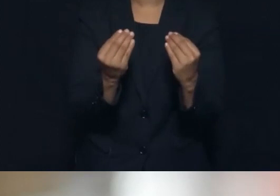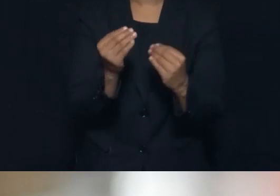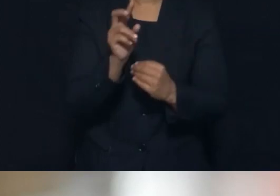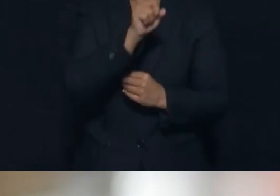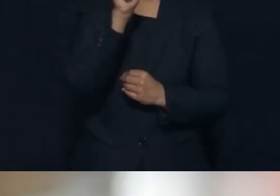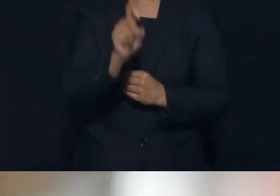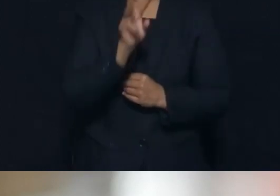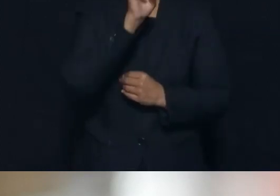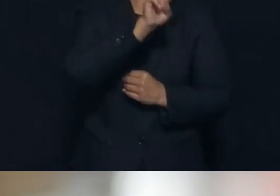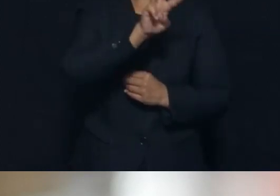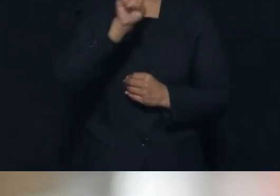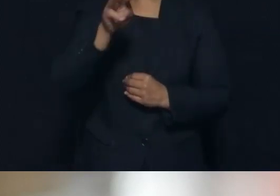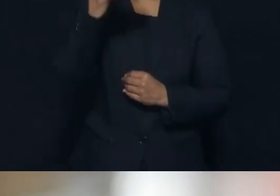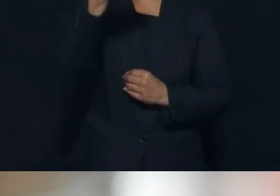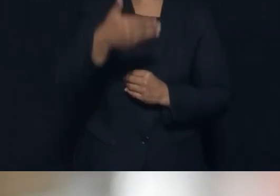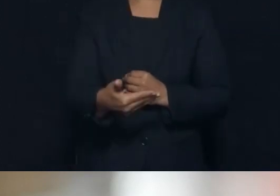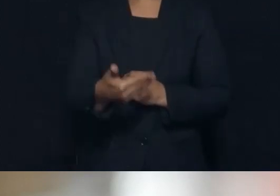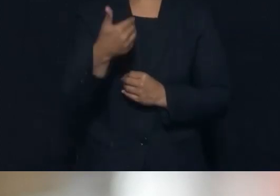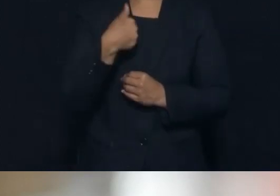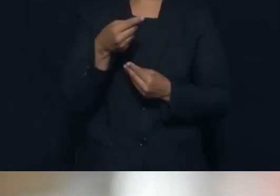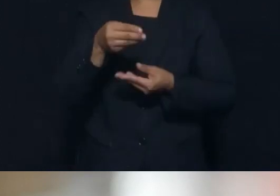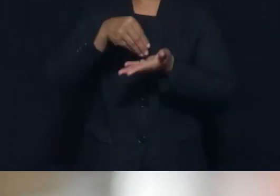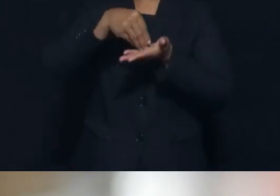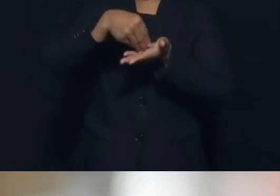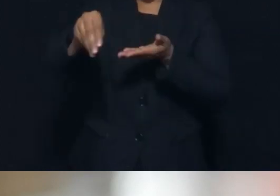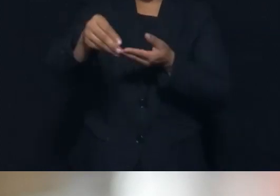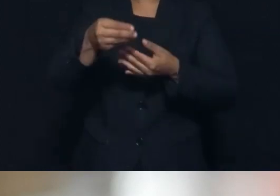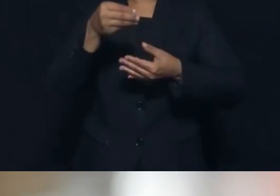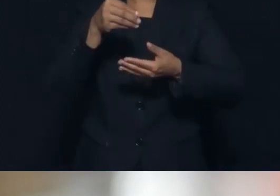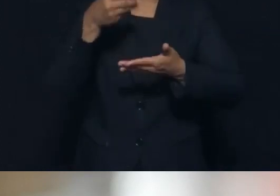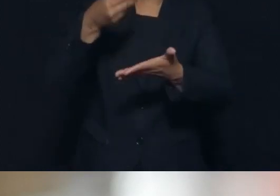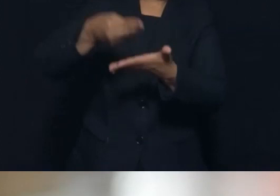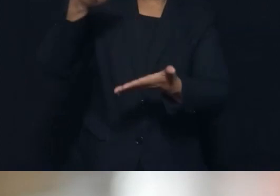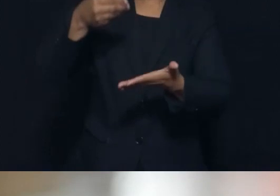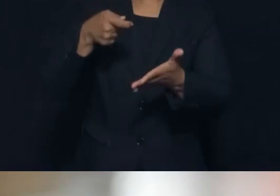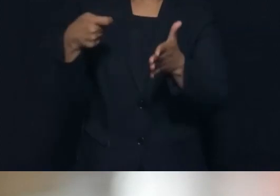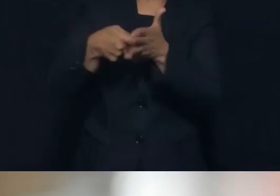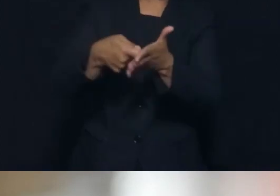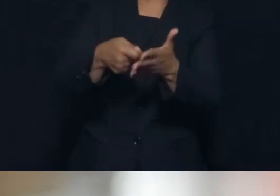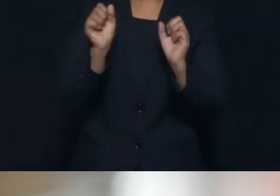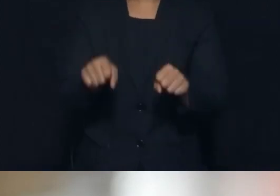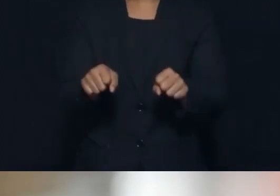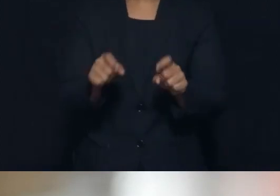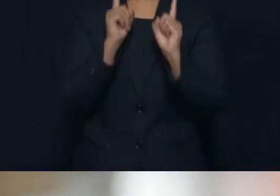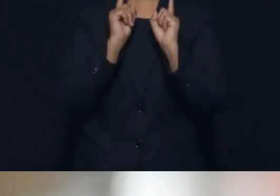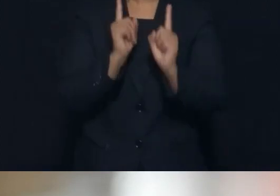that has been put forward by the commission.